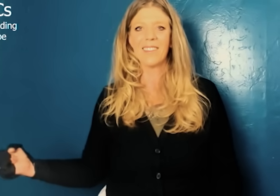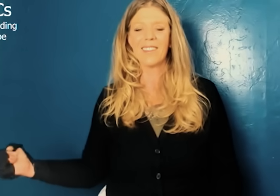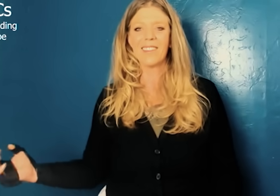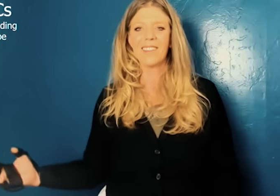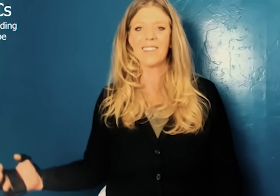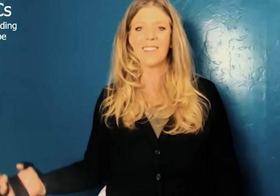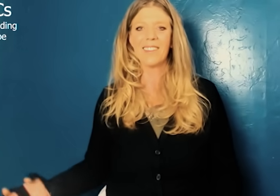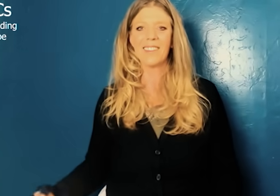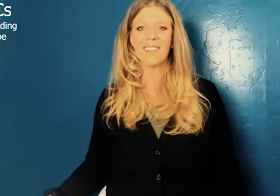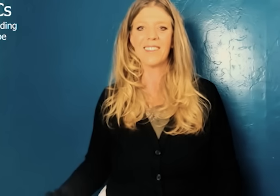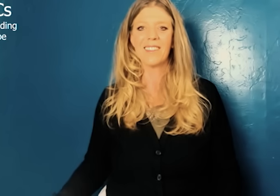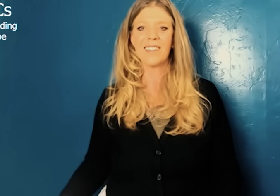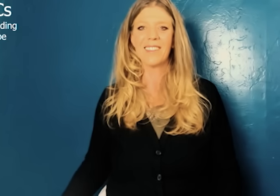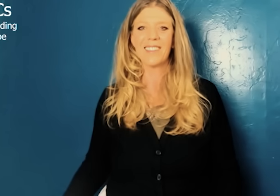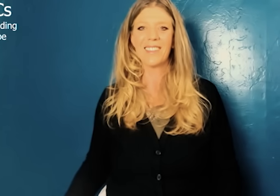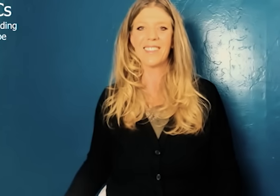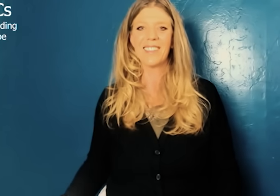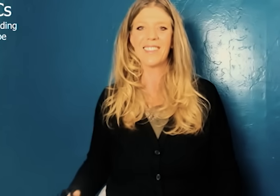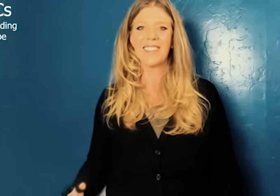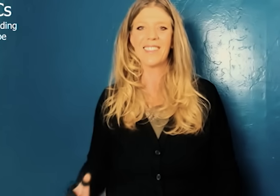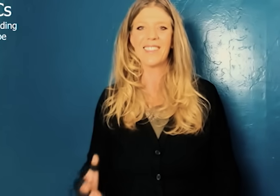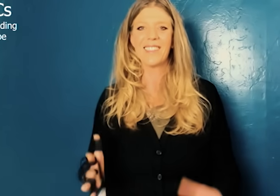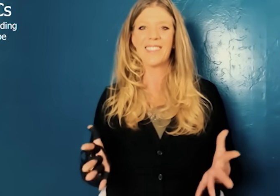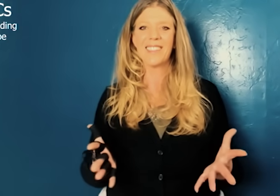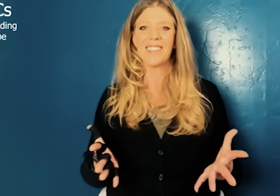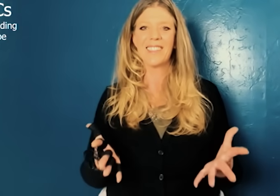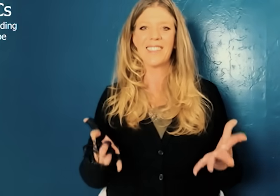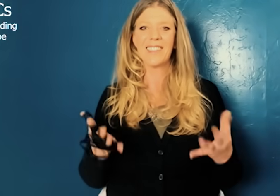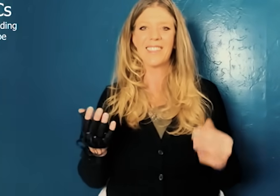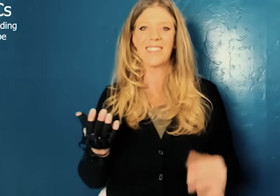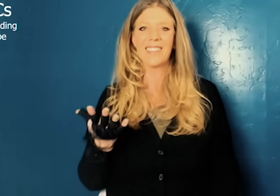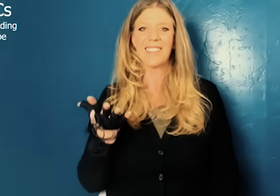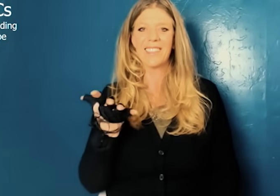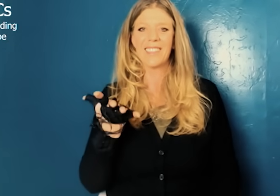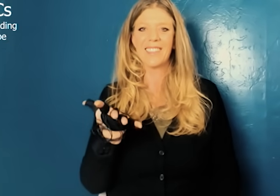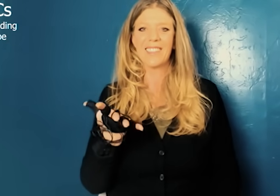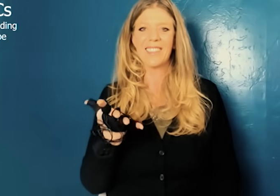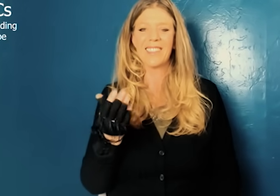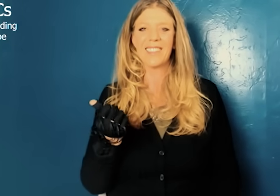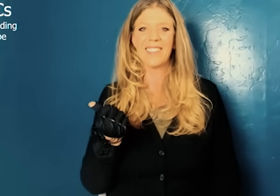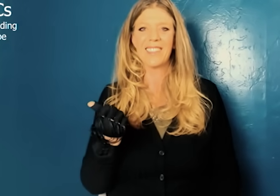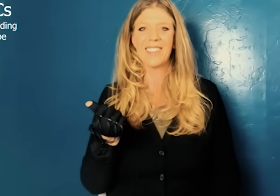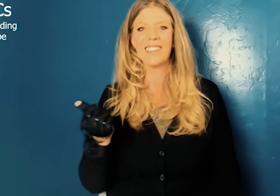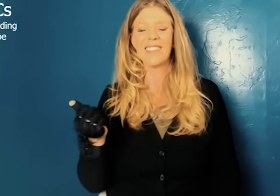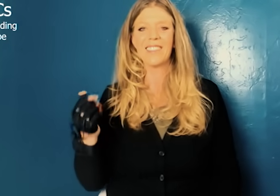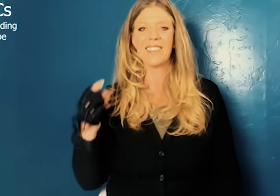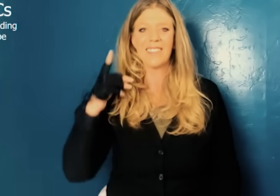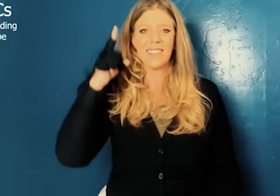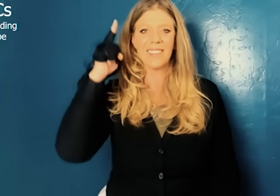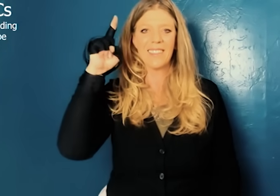Puedes cambiar loque dice este aparato Well, thanks